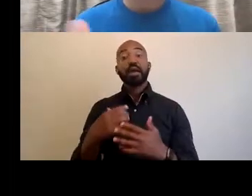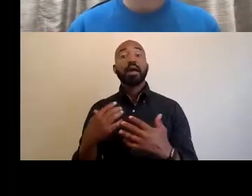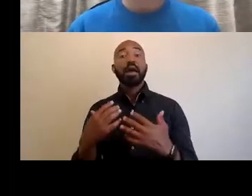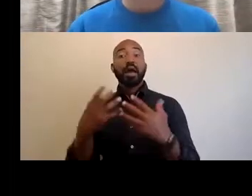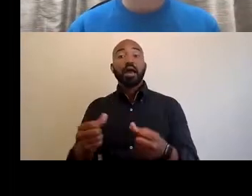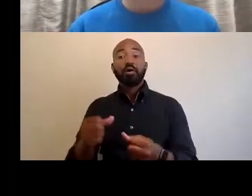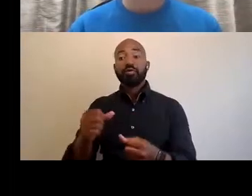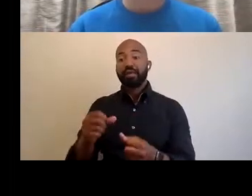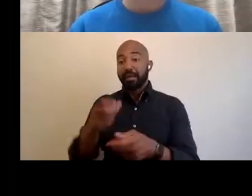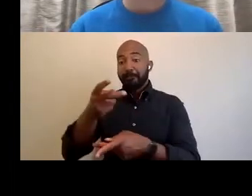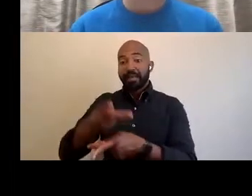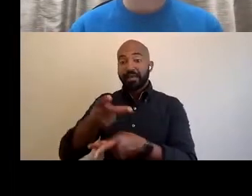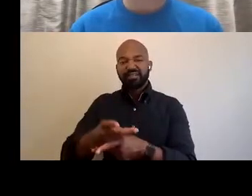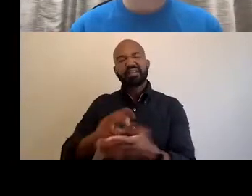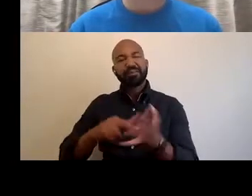as you can see on the right side of your screen,